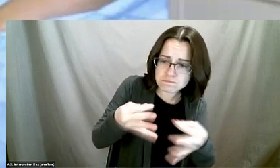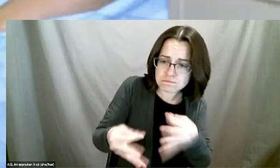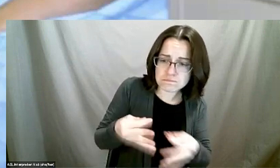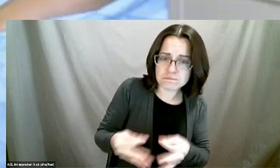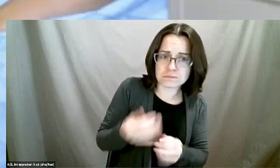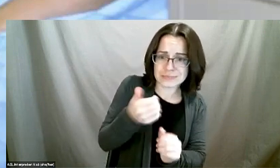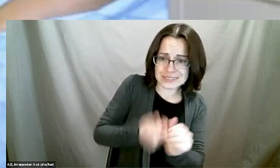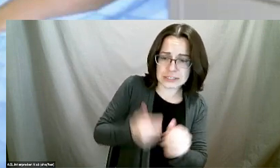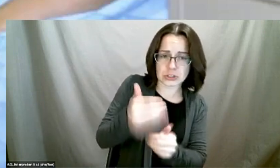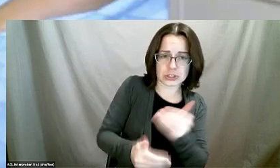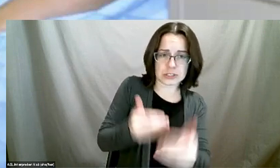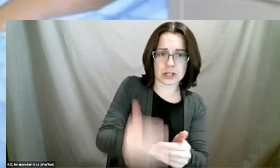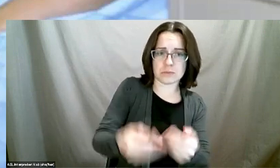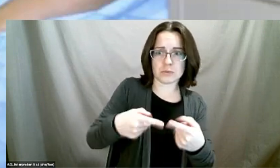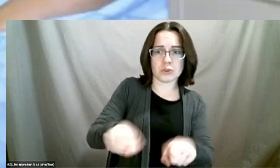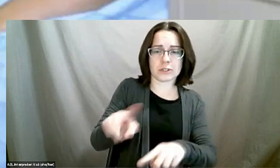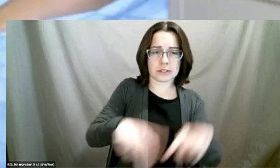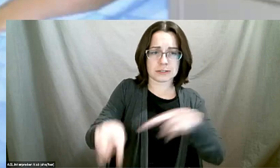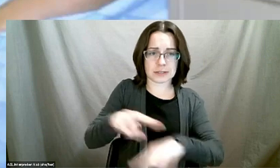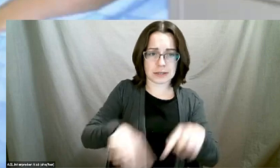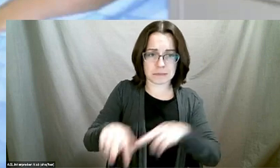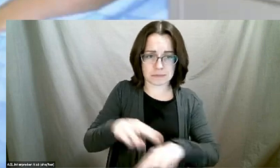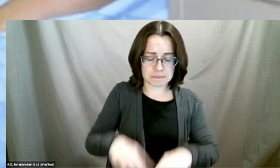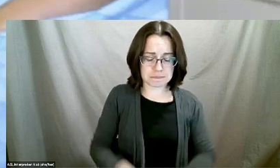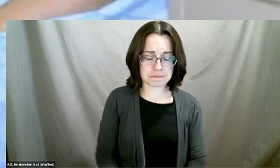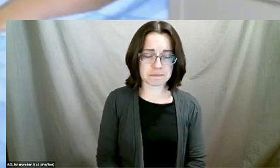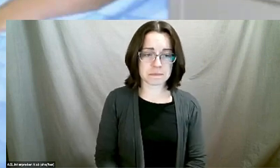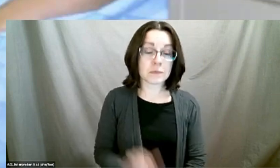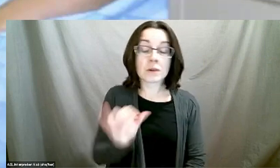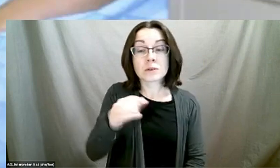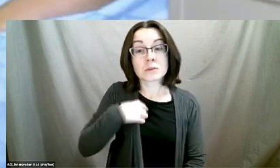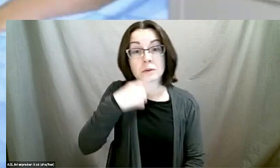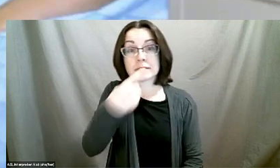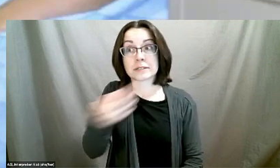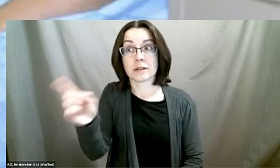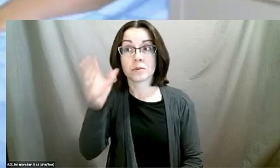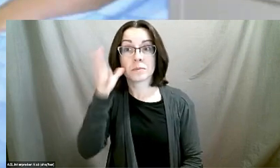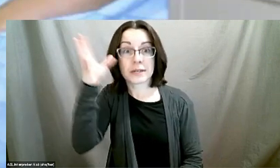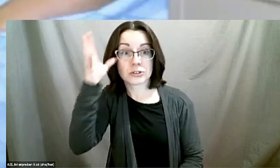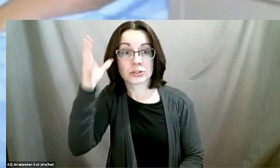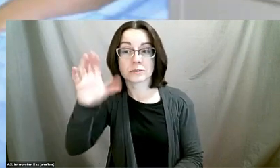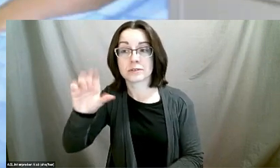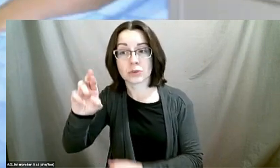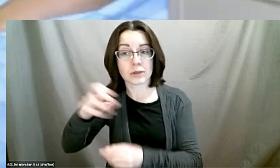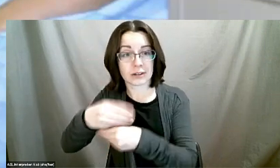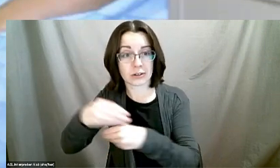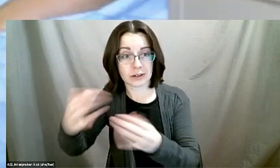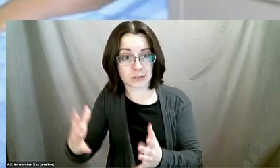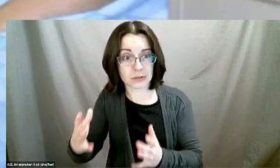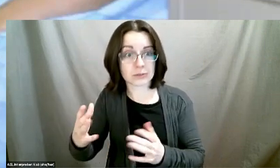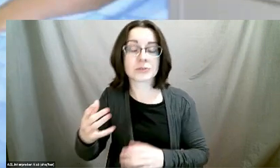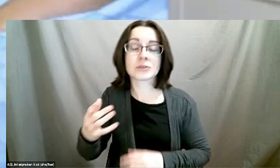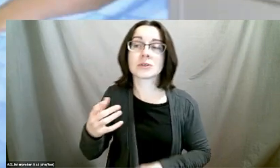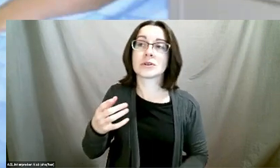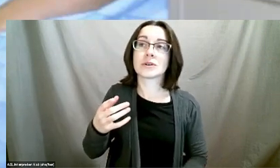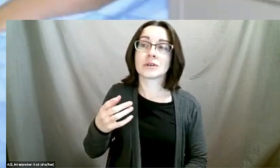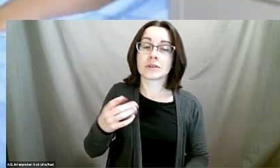that as we first start their very first exam, I say, you know, if if she is